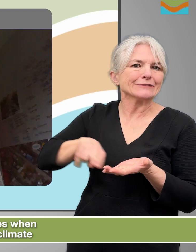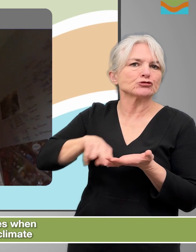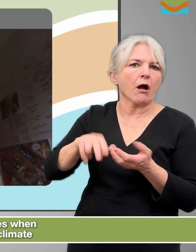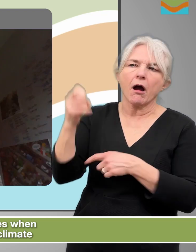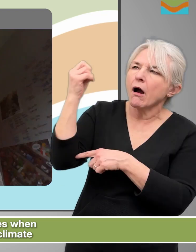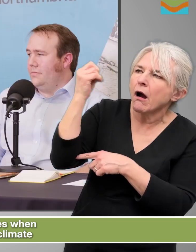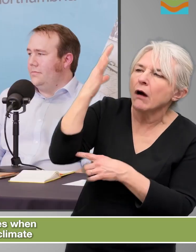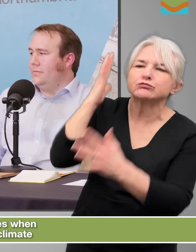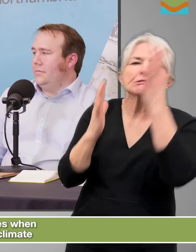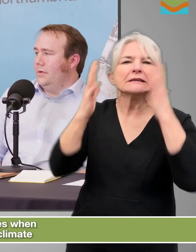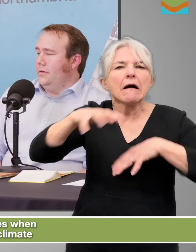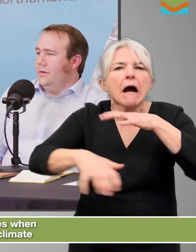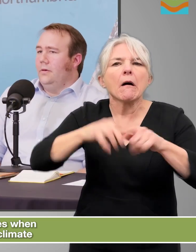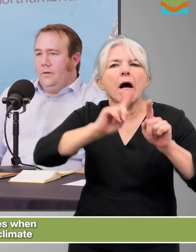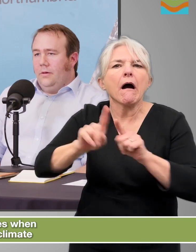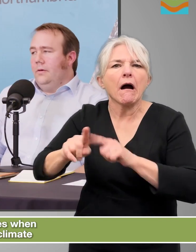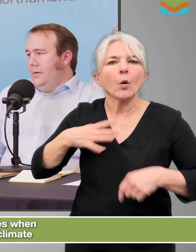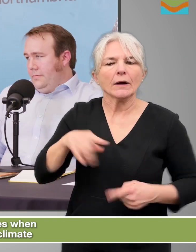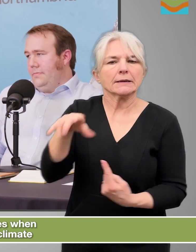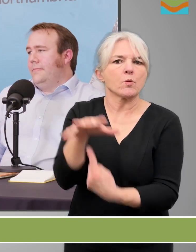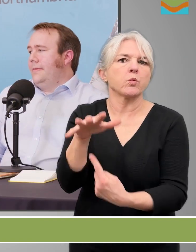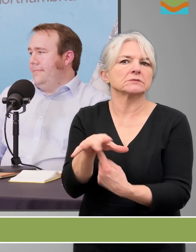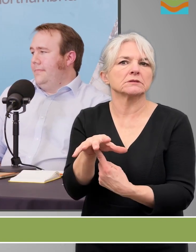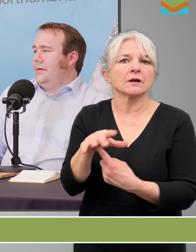It's the buzzword in most places when you talk about resilience and climate change.